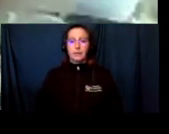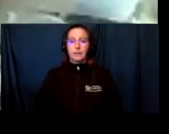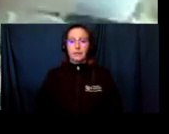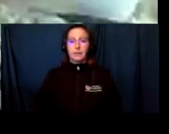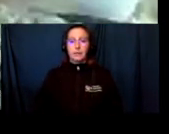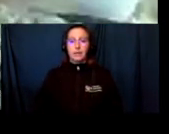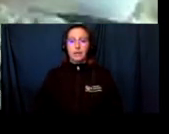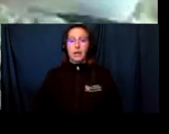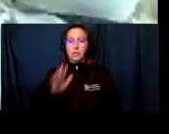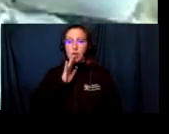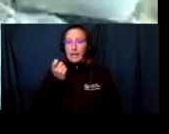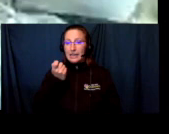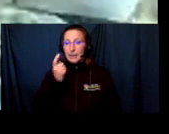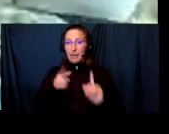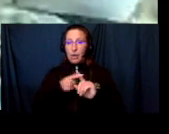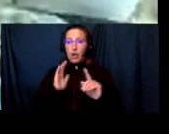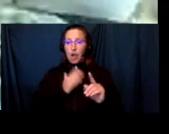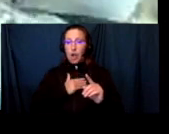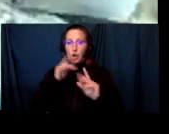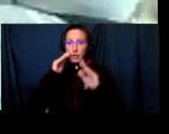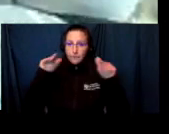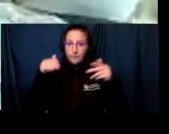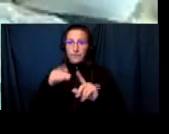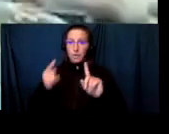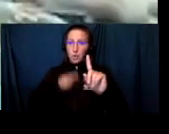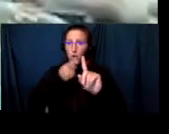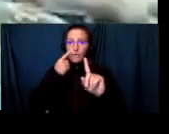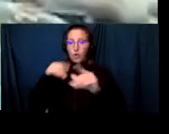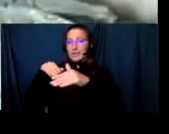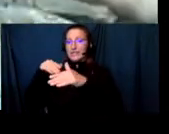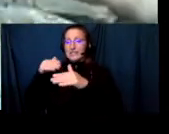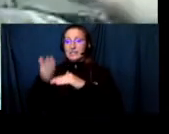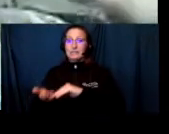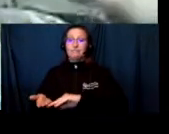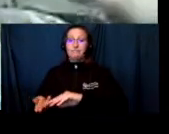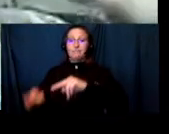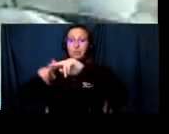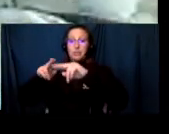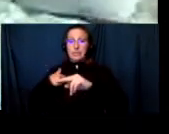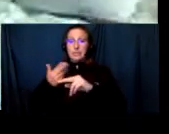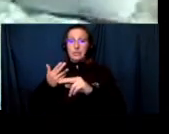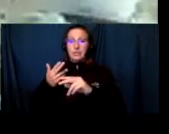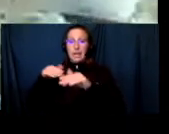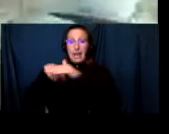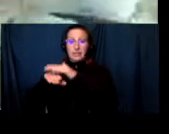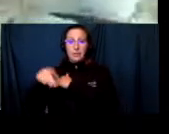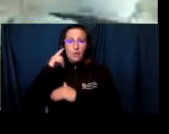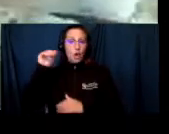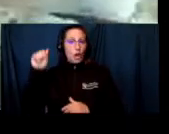our initiatives are around increasing access to the diagnostic audiology evaluation and actually